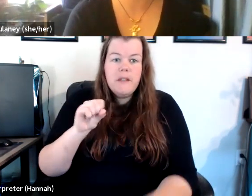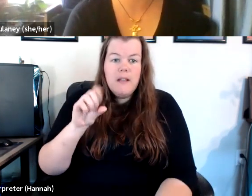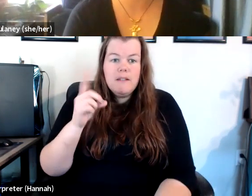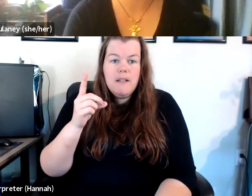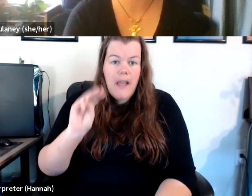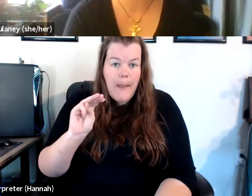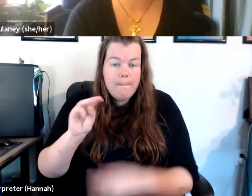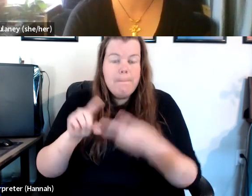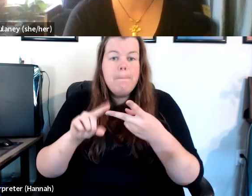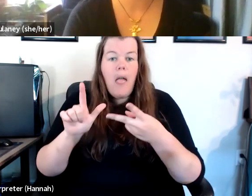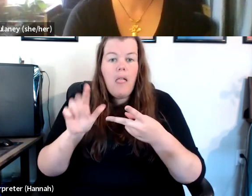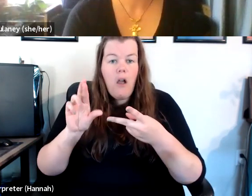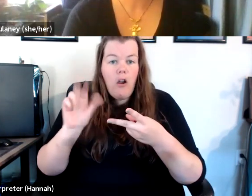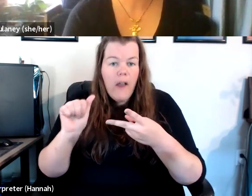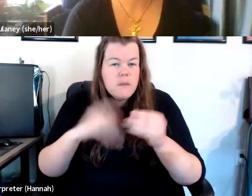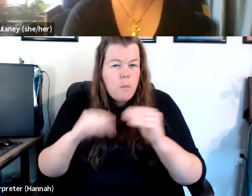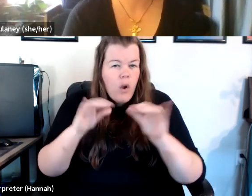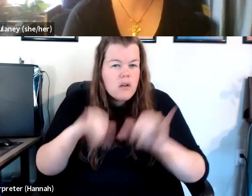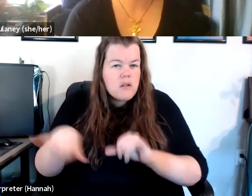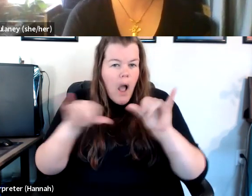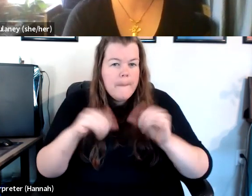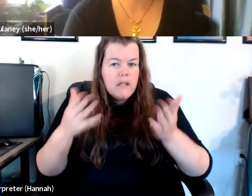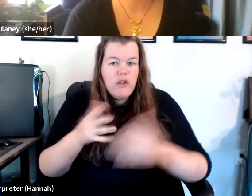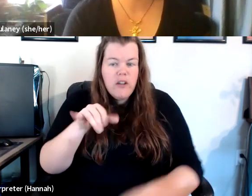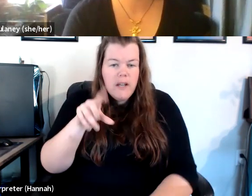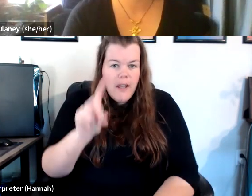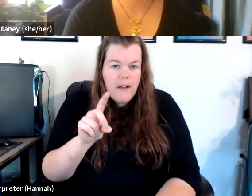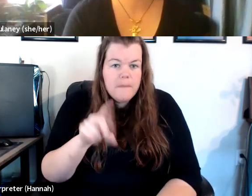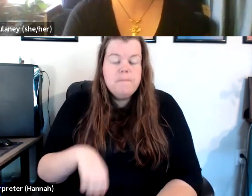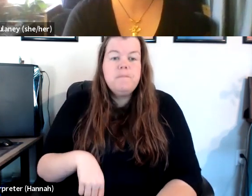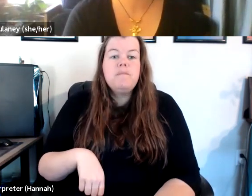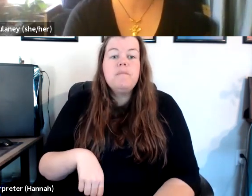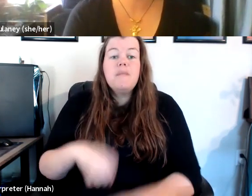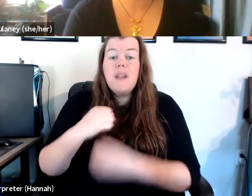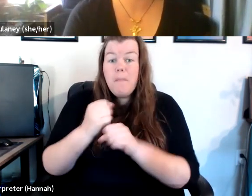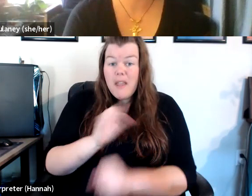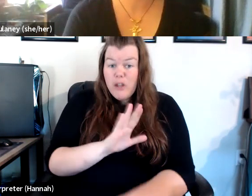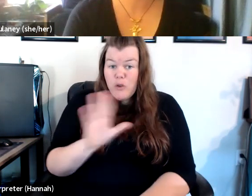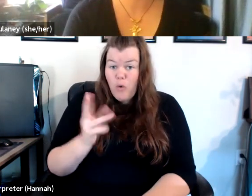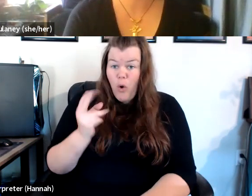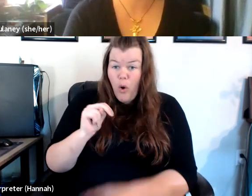here in Indiana I know that making your own decisions and directing your own life is important